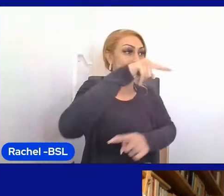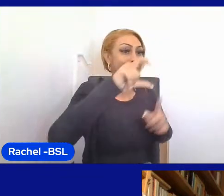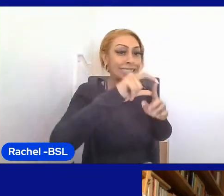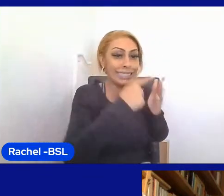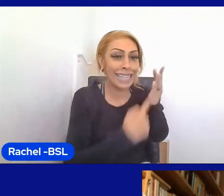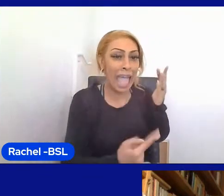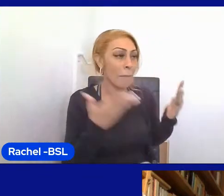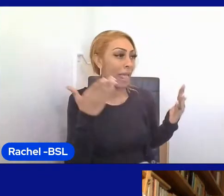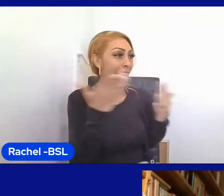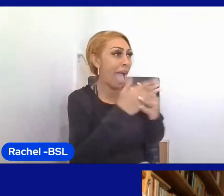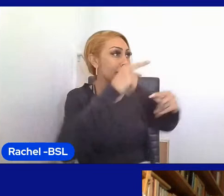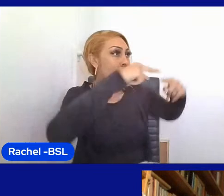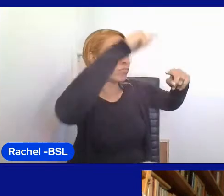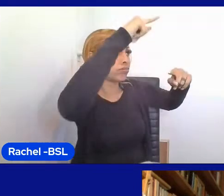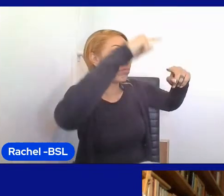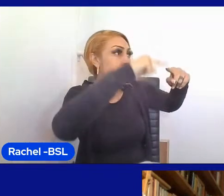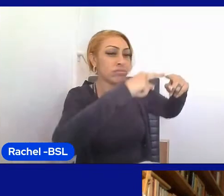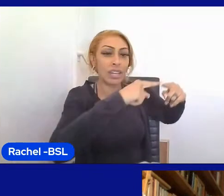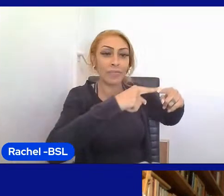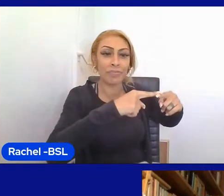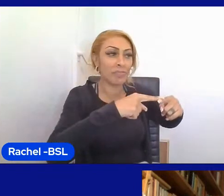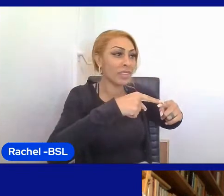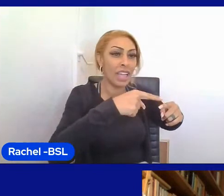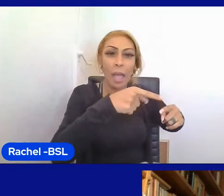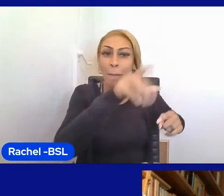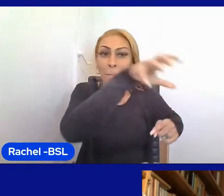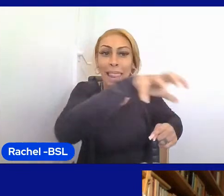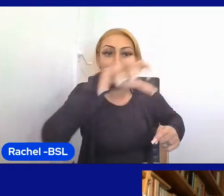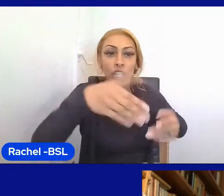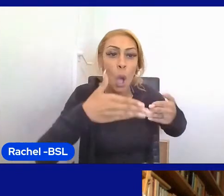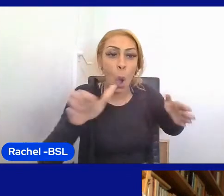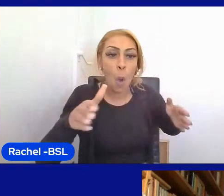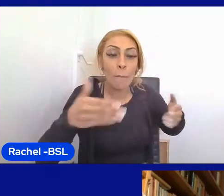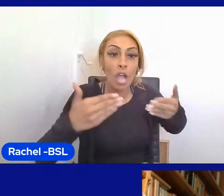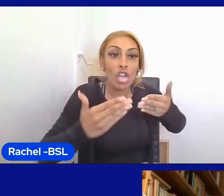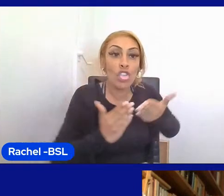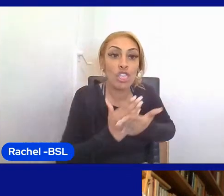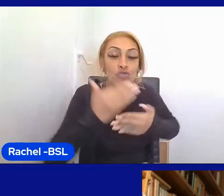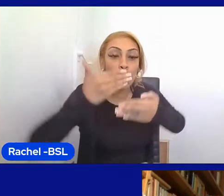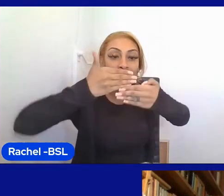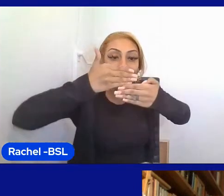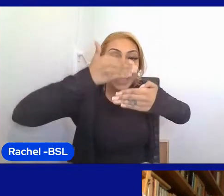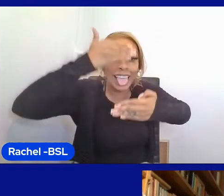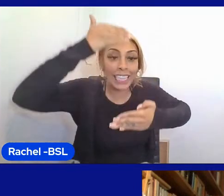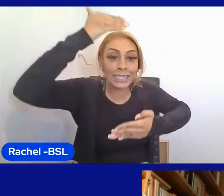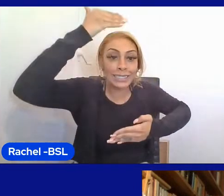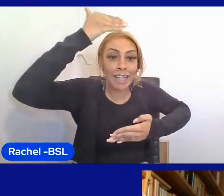What if there was this amazing thing that was a filter across the whole map for health and